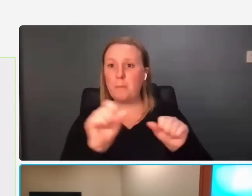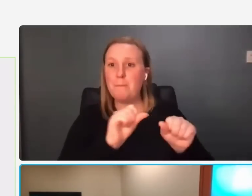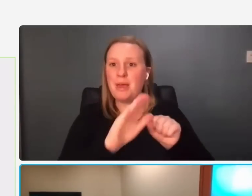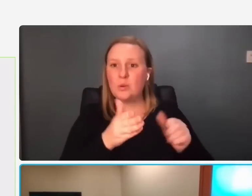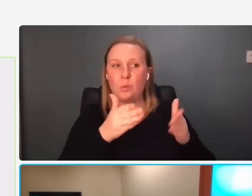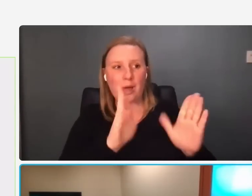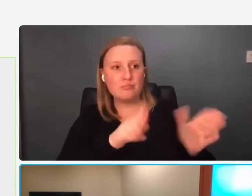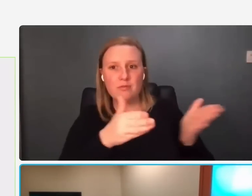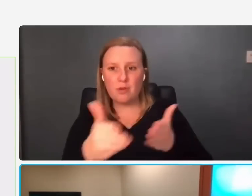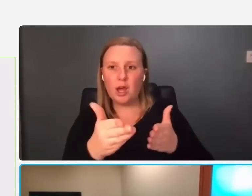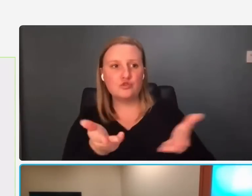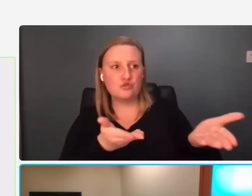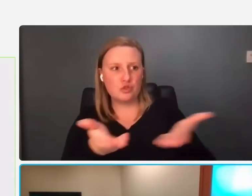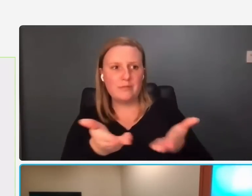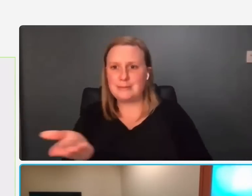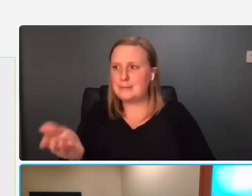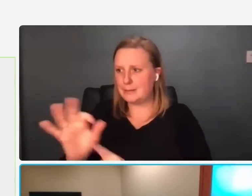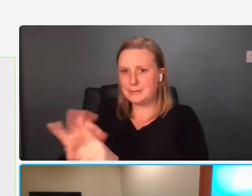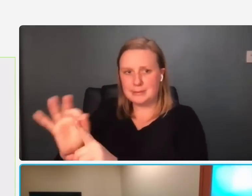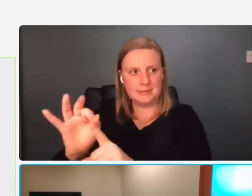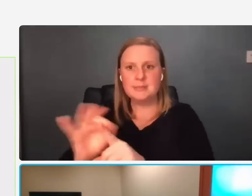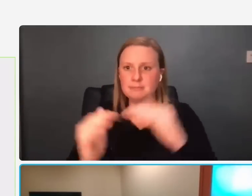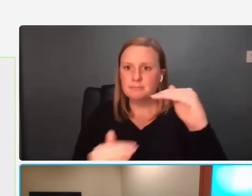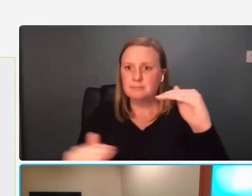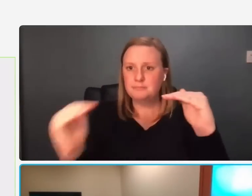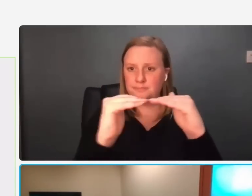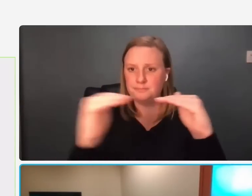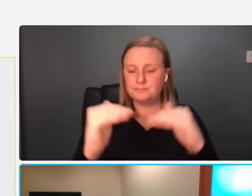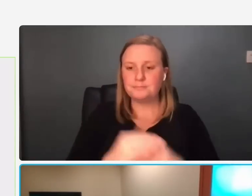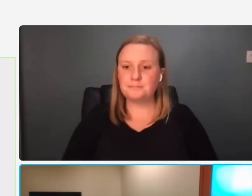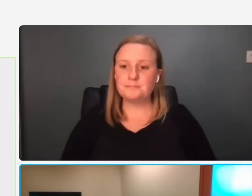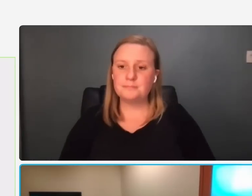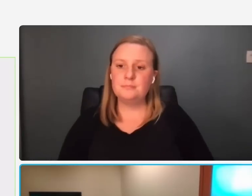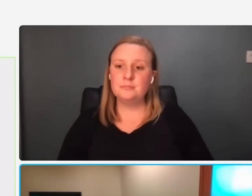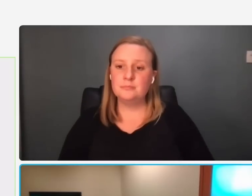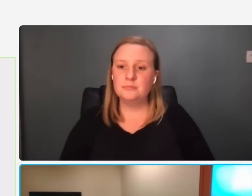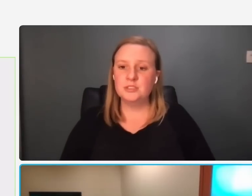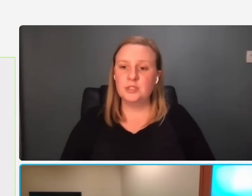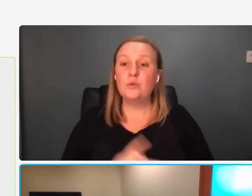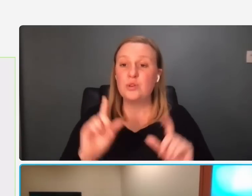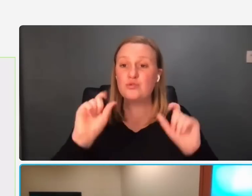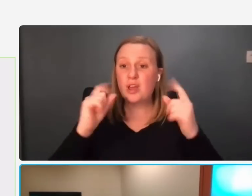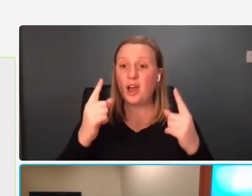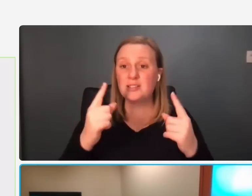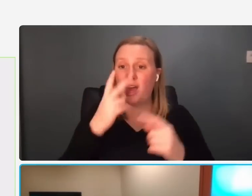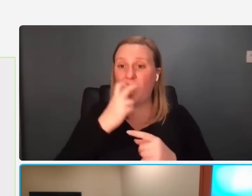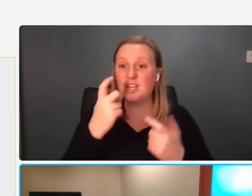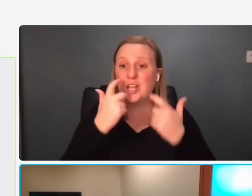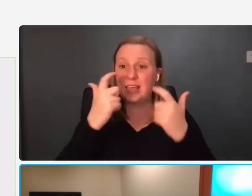We believe a whole of system approach is applied which recognise that all parts of the aged care system are interconnected and all stakeholders would